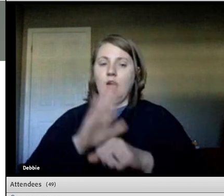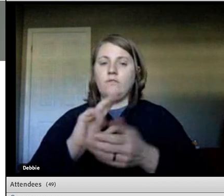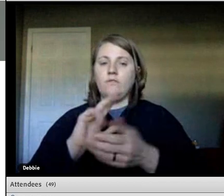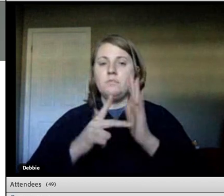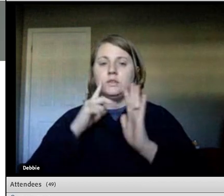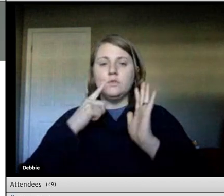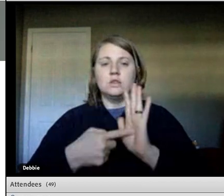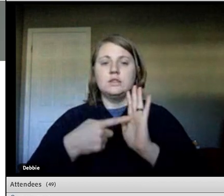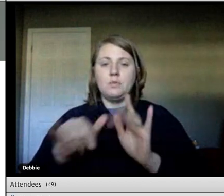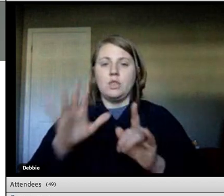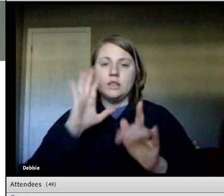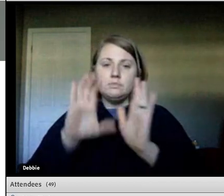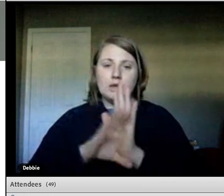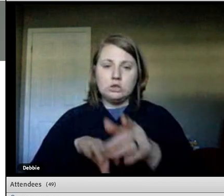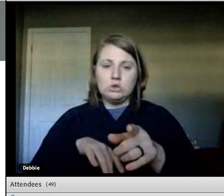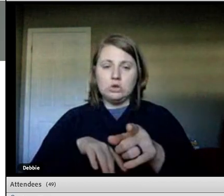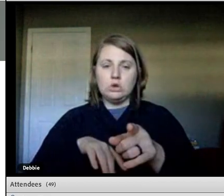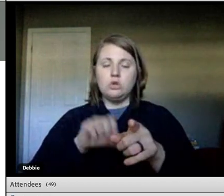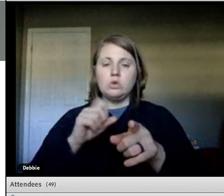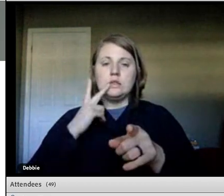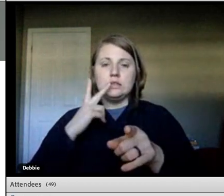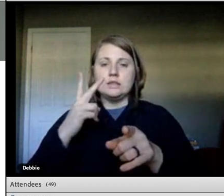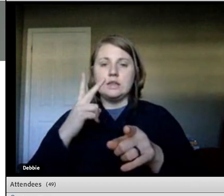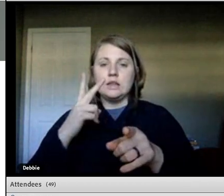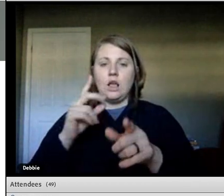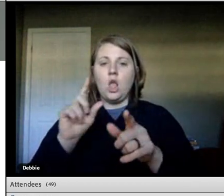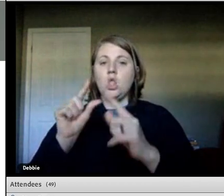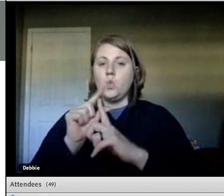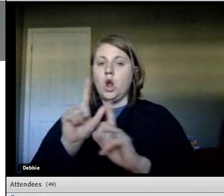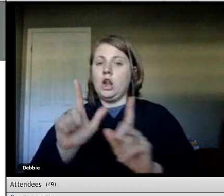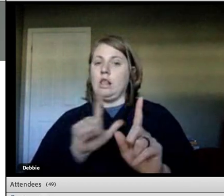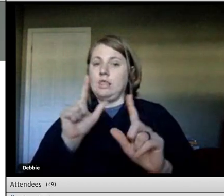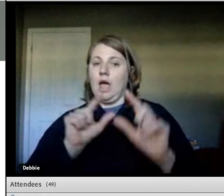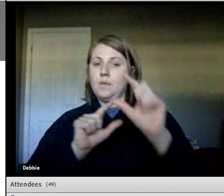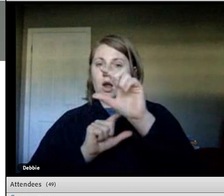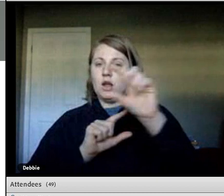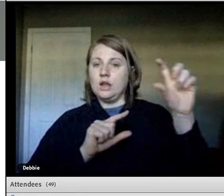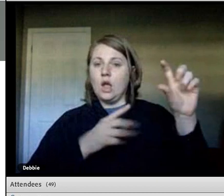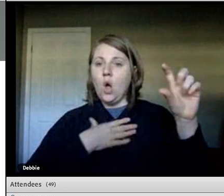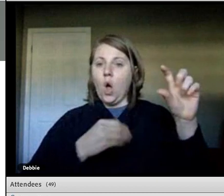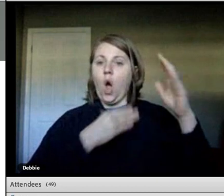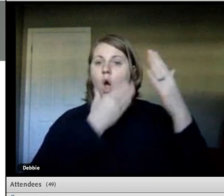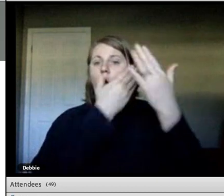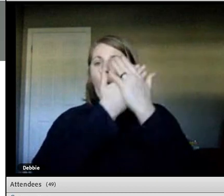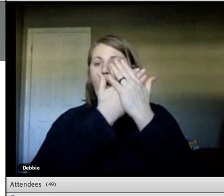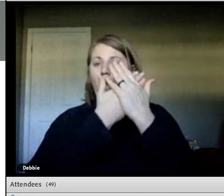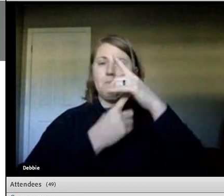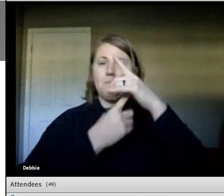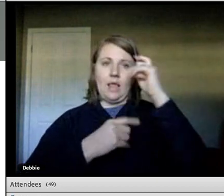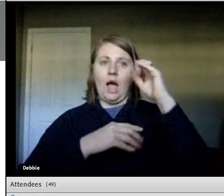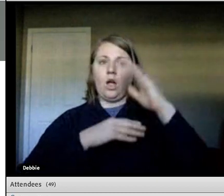you can see the word library is on white, so that's the best contrast that you can have, but the orange is on white.